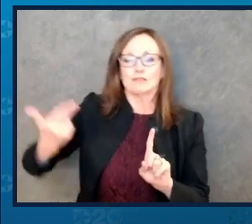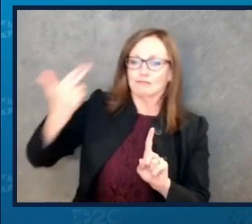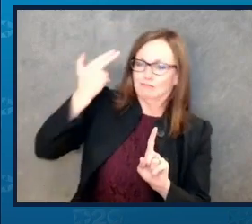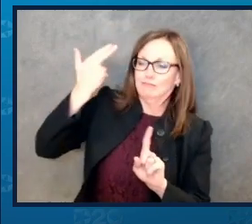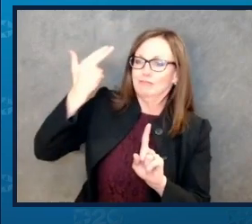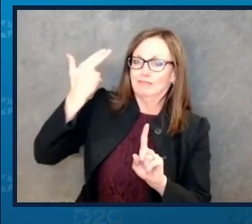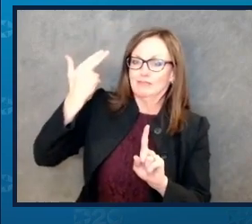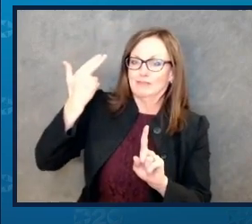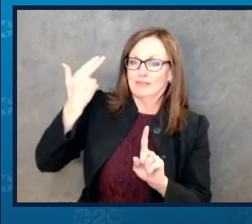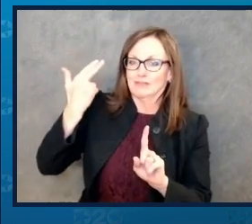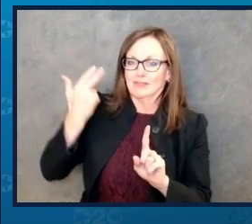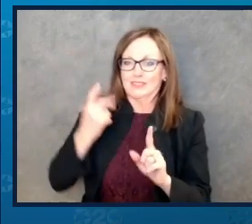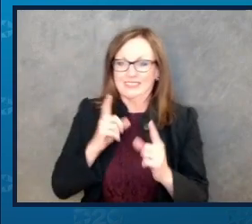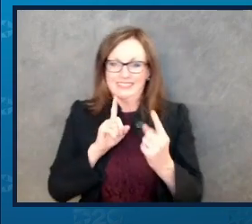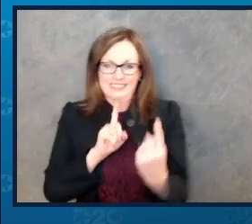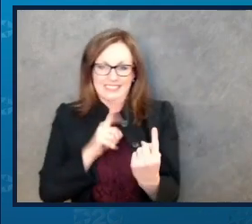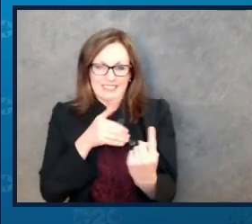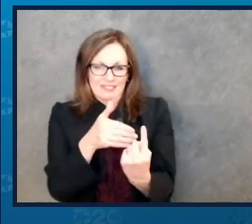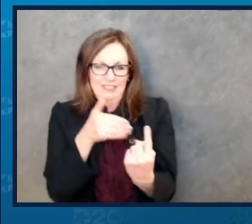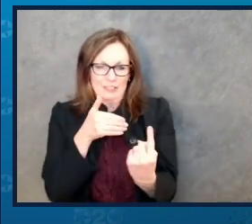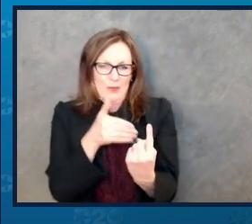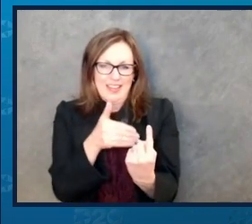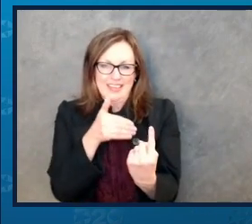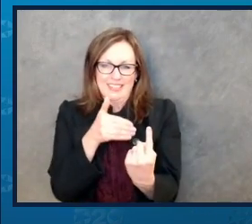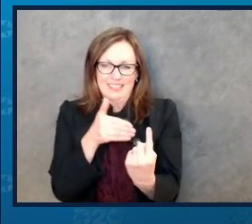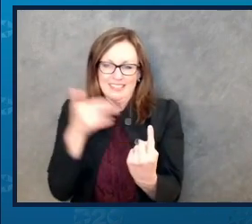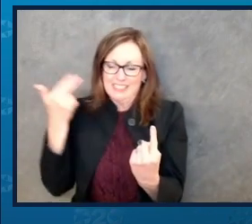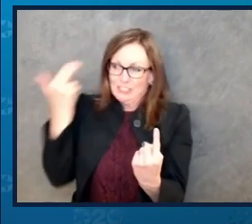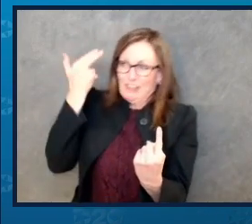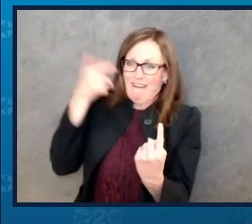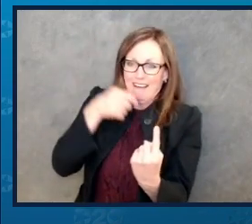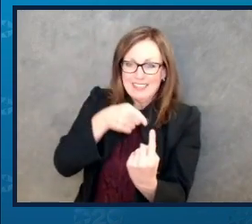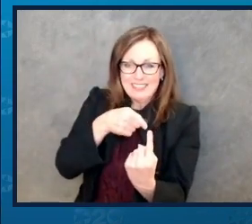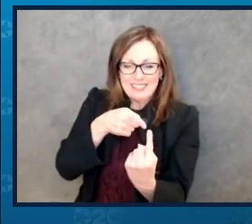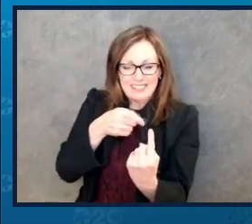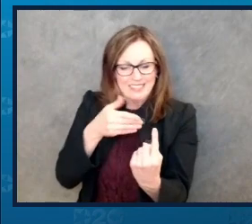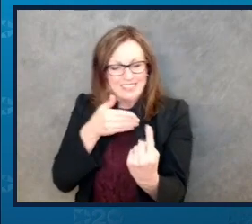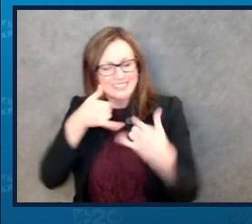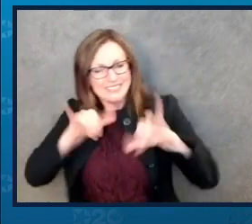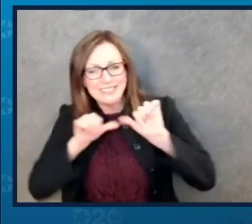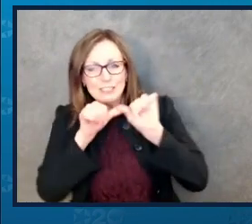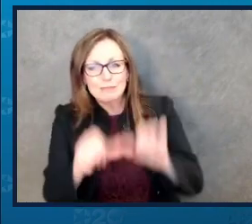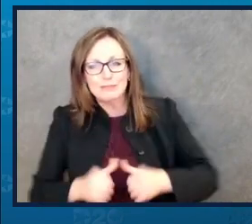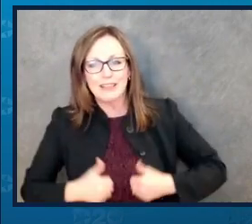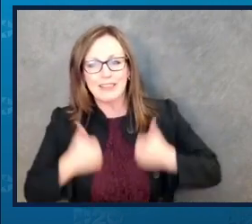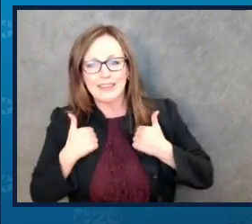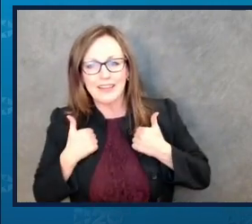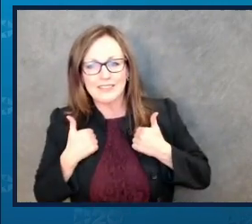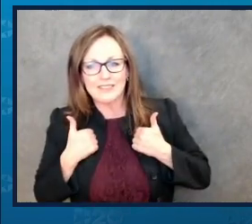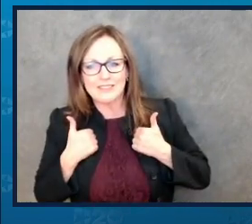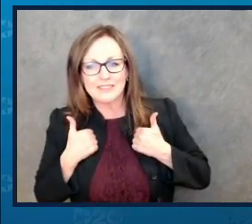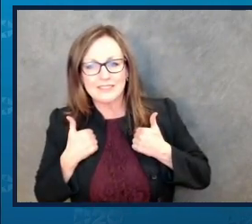WHEN STRAG TIE STRIKE, WE SEE COMFORT IN KNOWING WE'RE NOT ALONE. JOIN US IN THIS FIGHT.